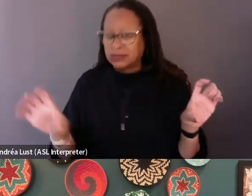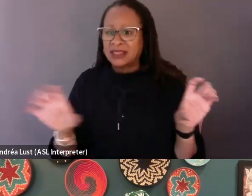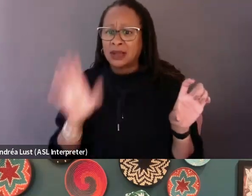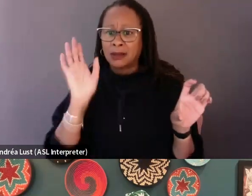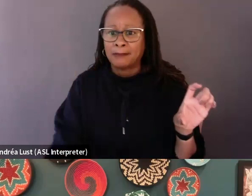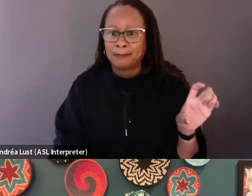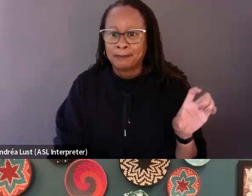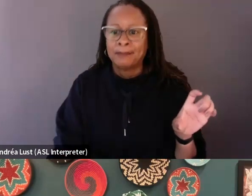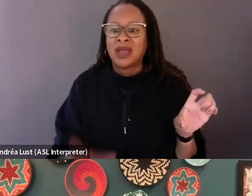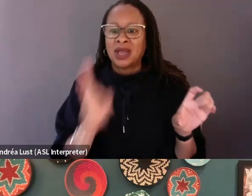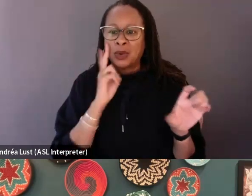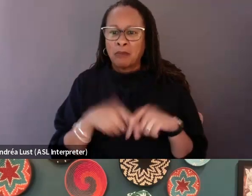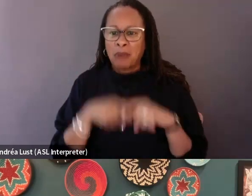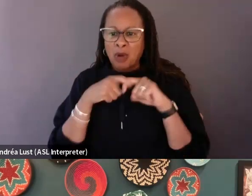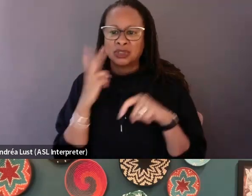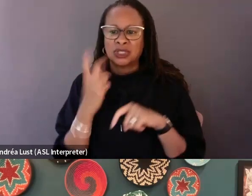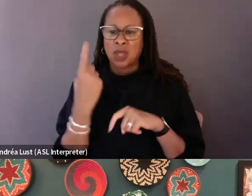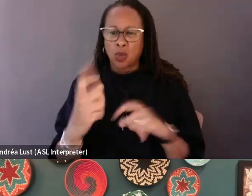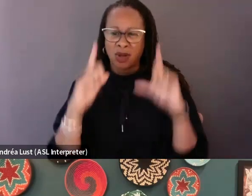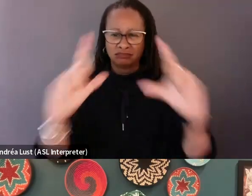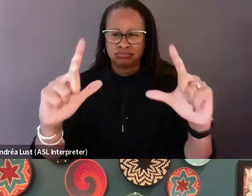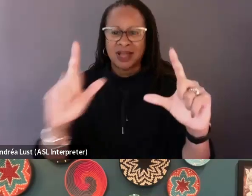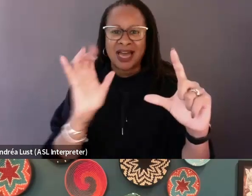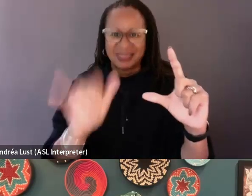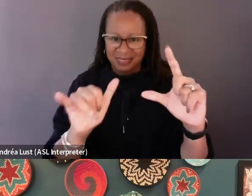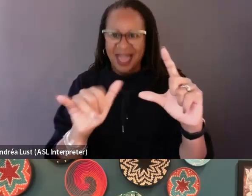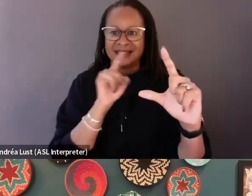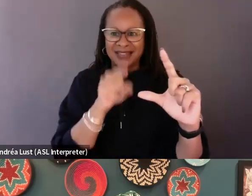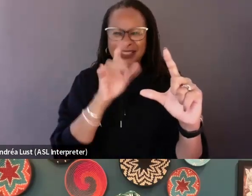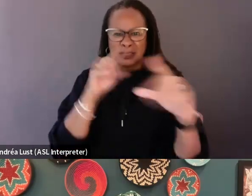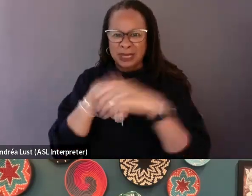And he'll see that one frame that he'll be like, yeah, this is going into the film.